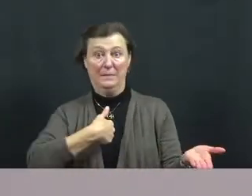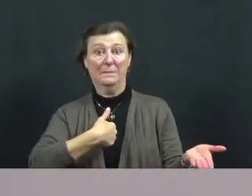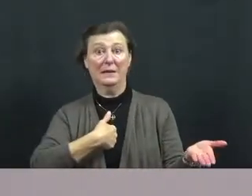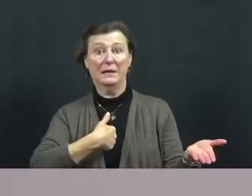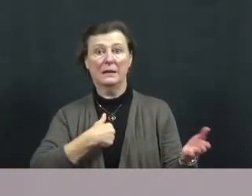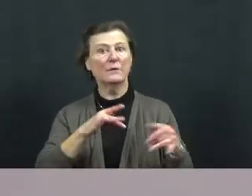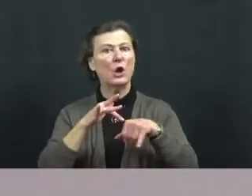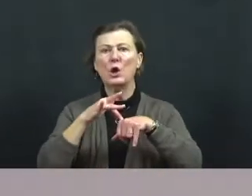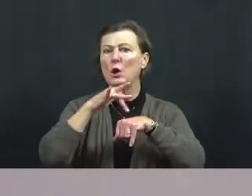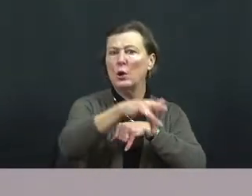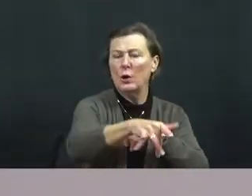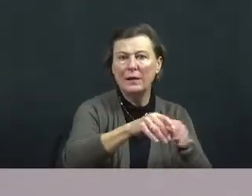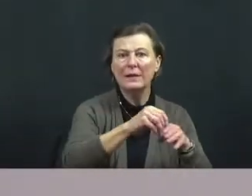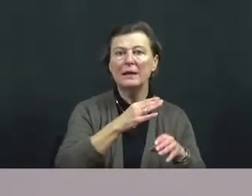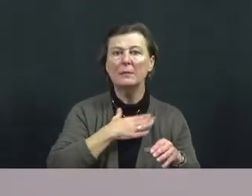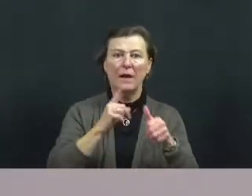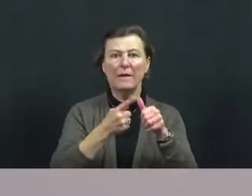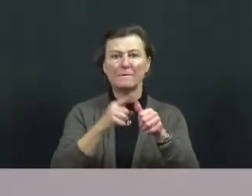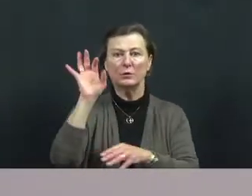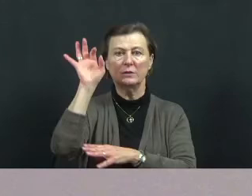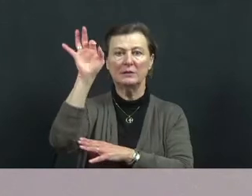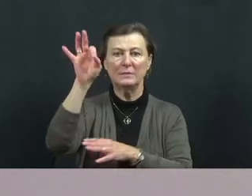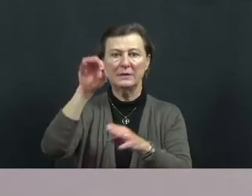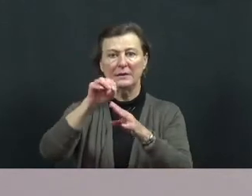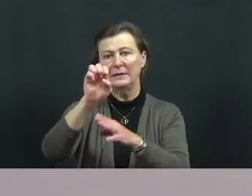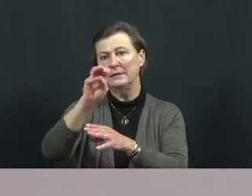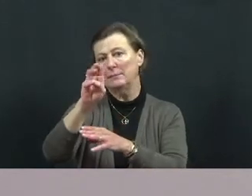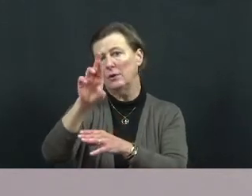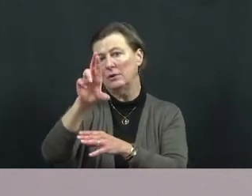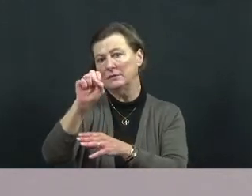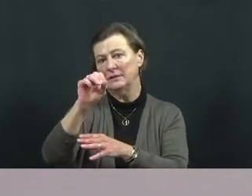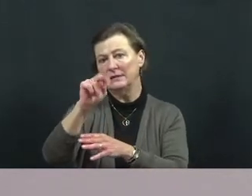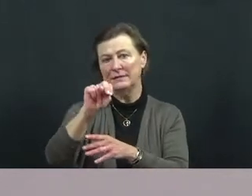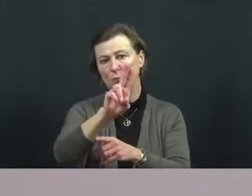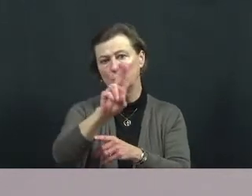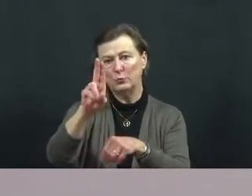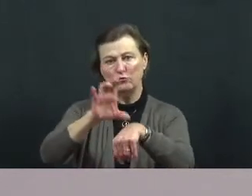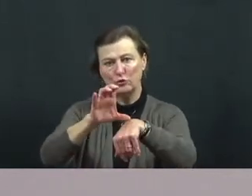Very early into my first ministry at Emerson Unitarian Church, in the San Fernando Valley